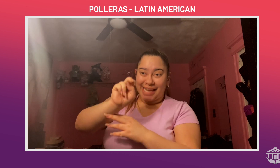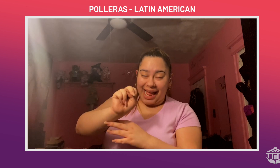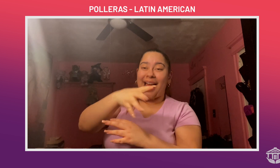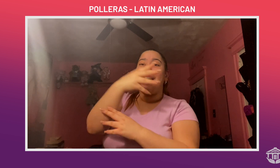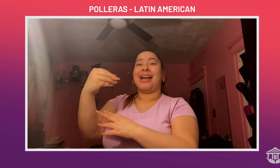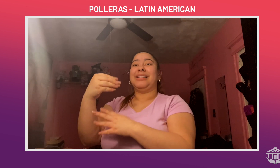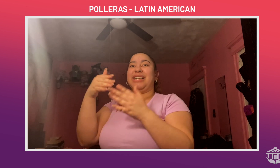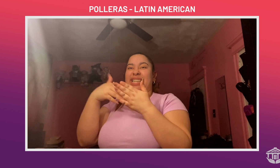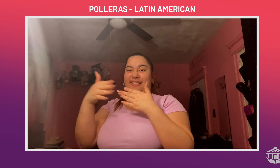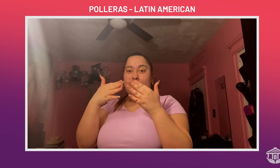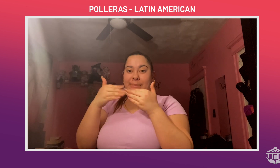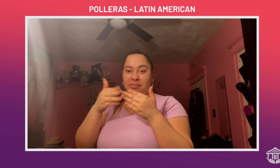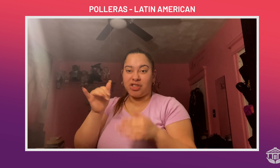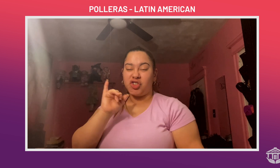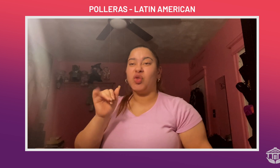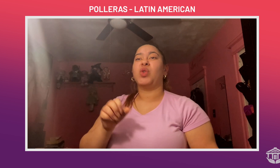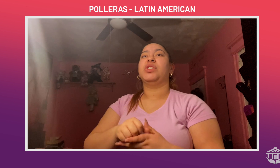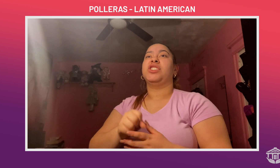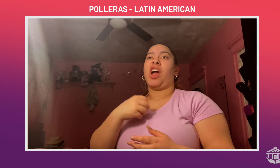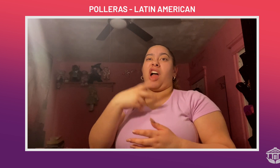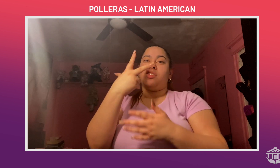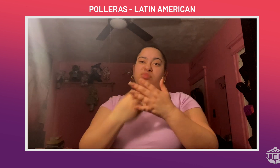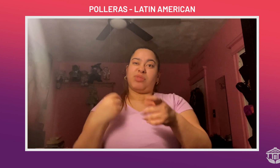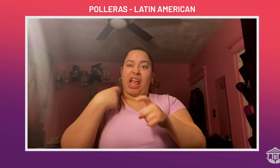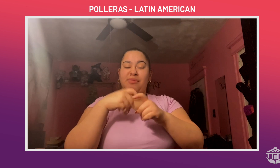it’s important to me to learn about their history too. I’ve learned more